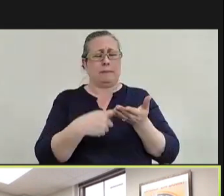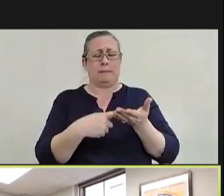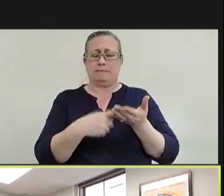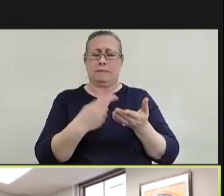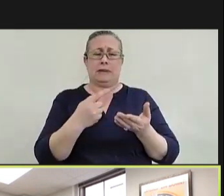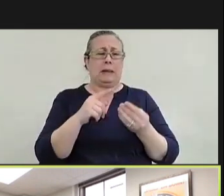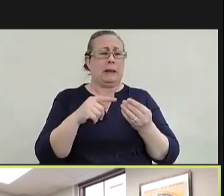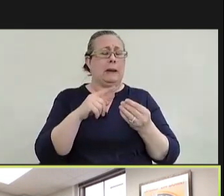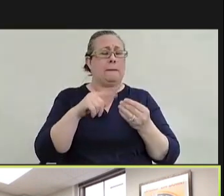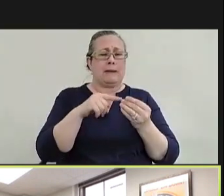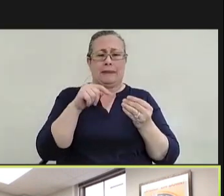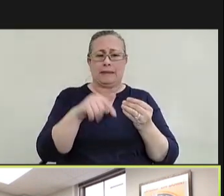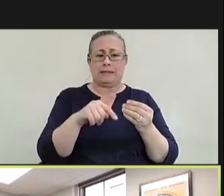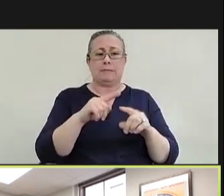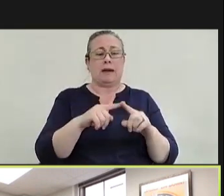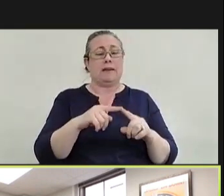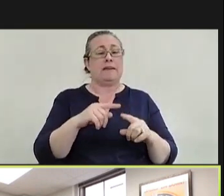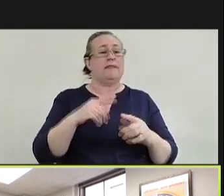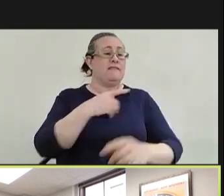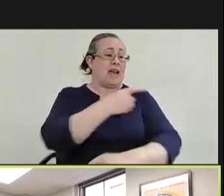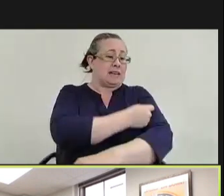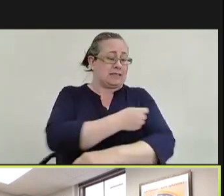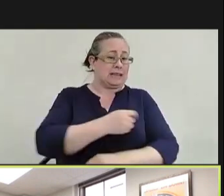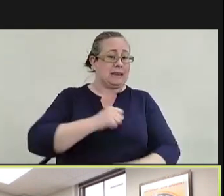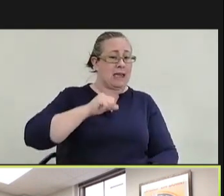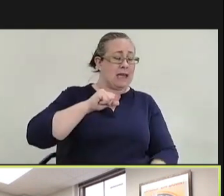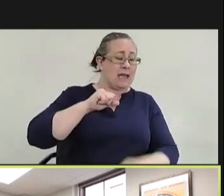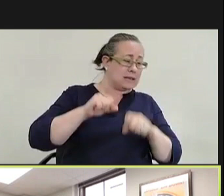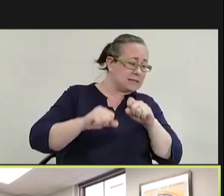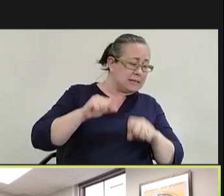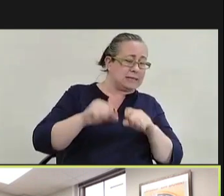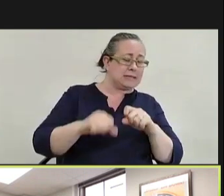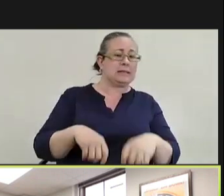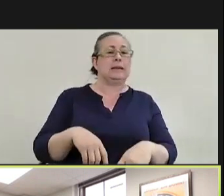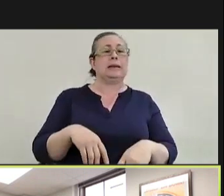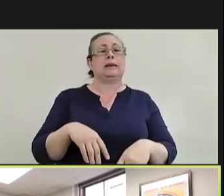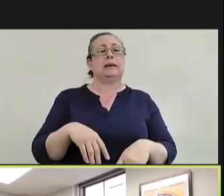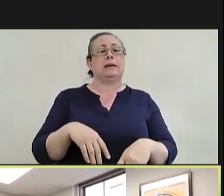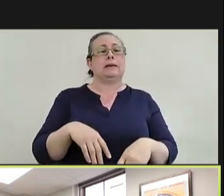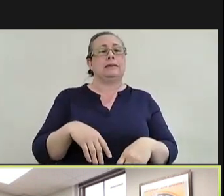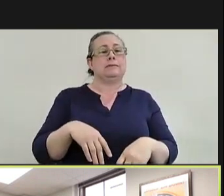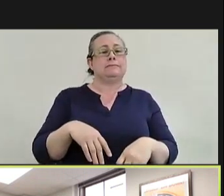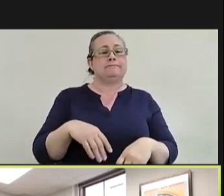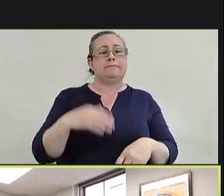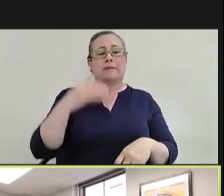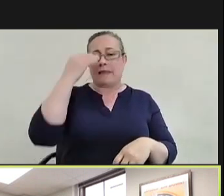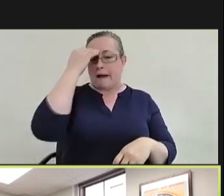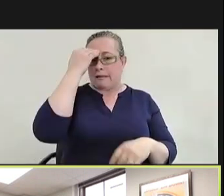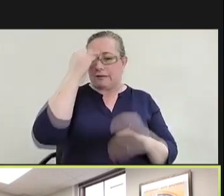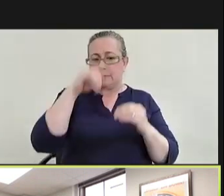hesitancy. Knowledge is certainly of these vaccines is certainly one of the things that